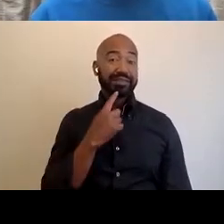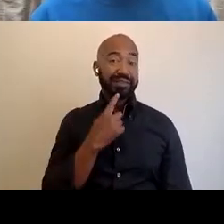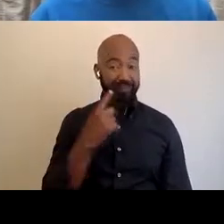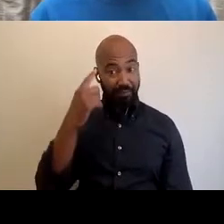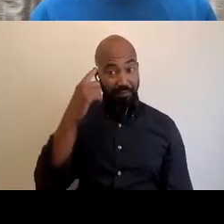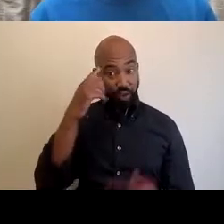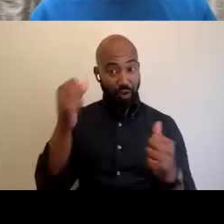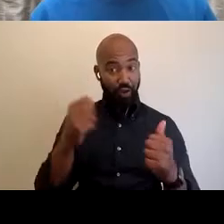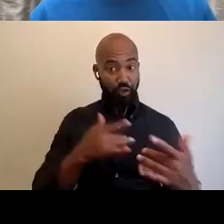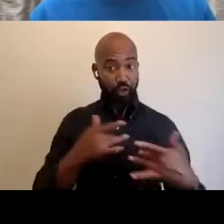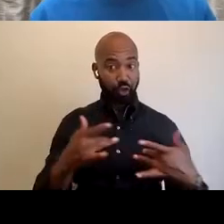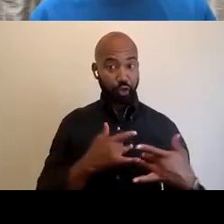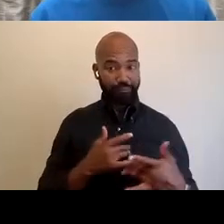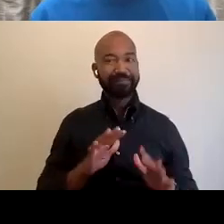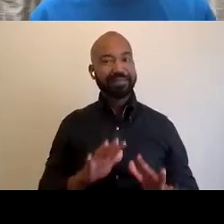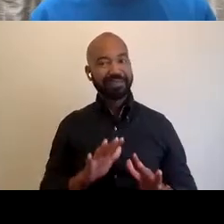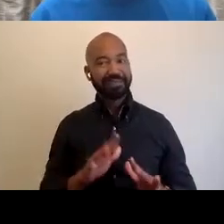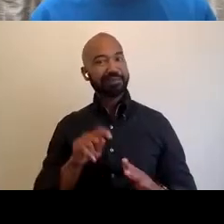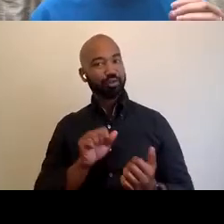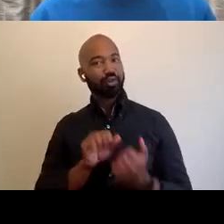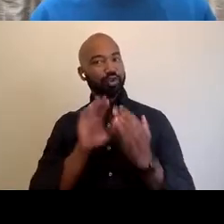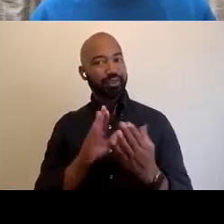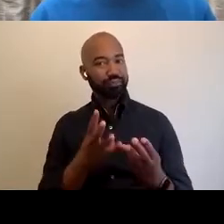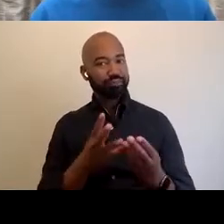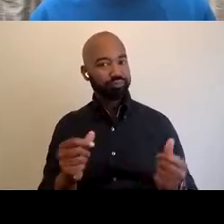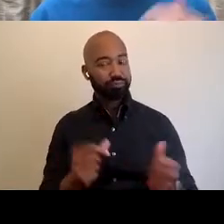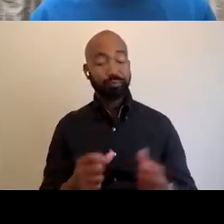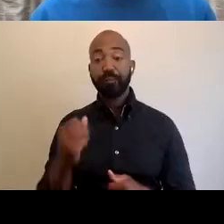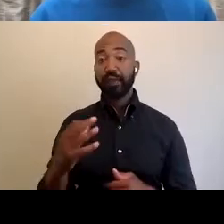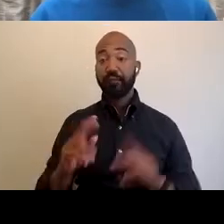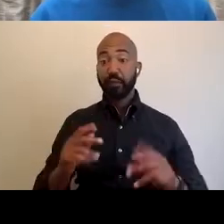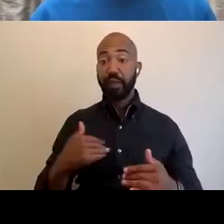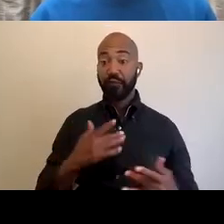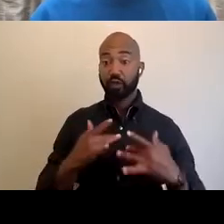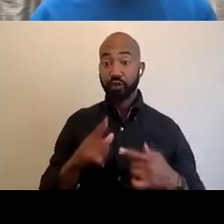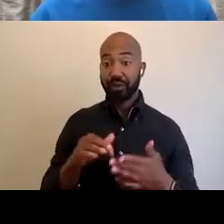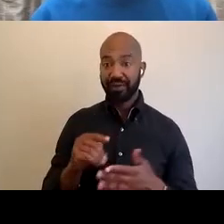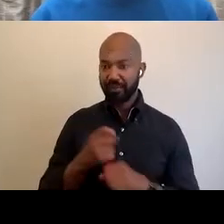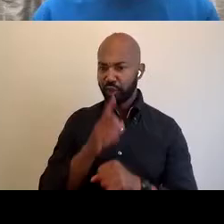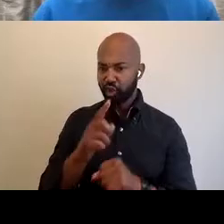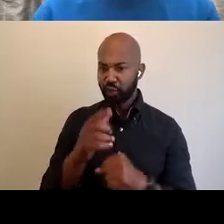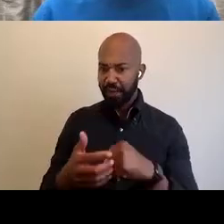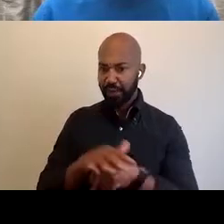And if people have concerns specifically about that, I wanna make sure that I cover that tonight as well.